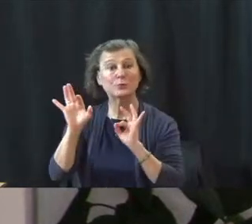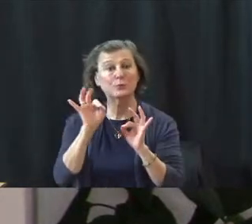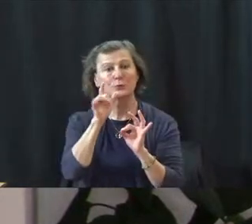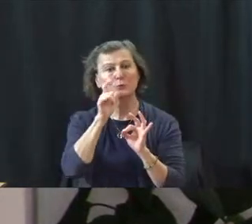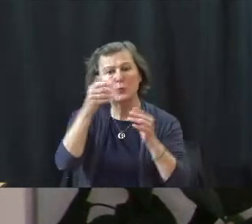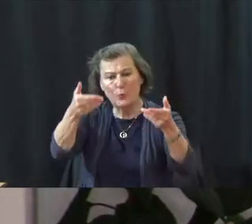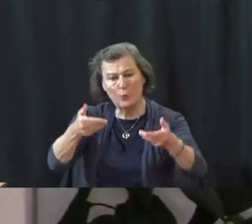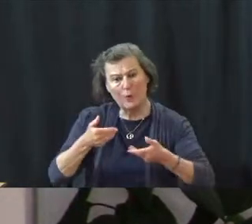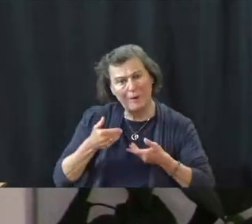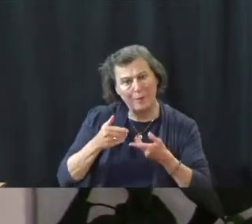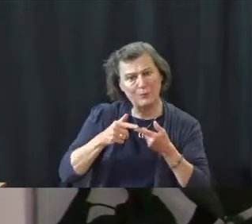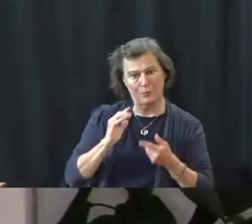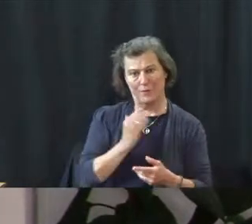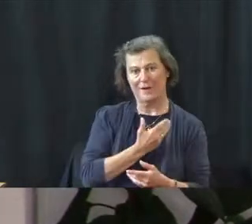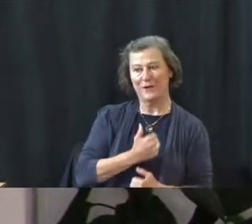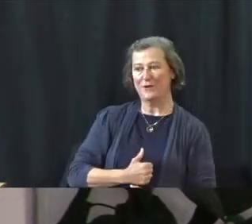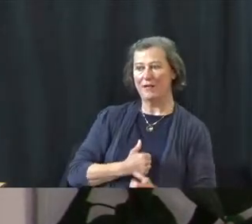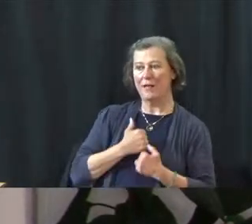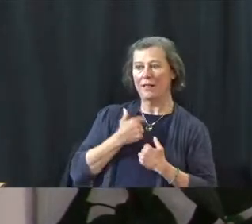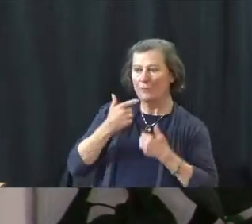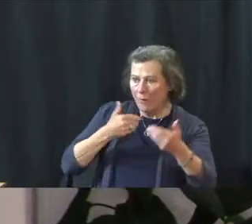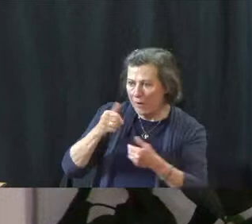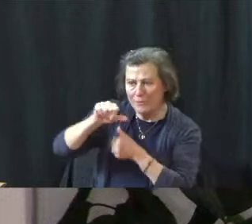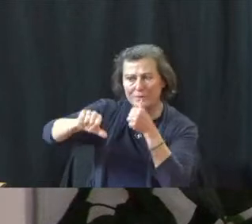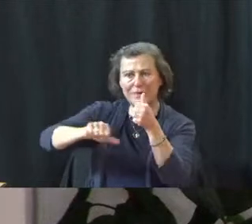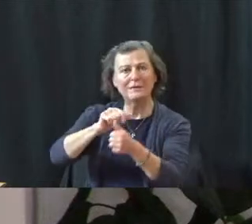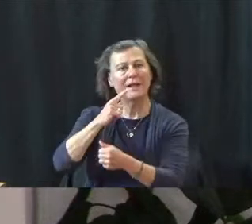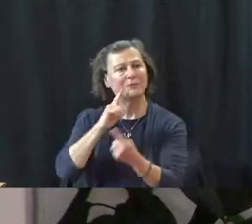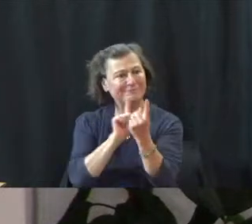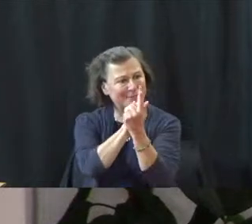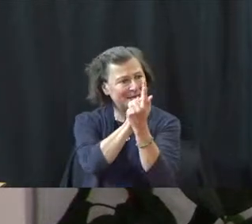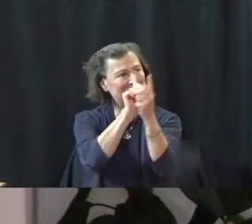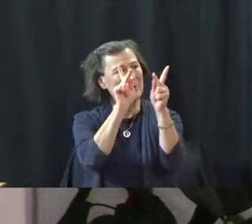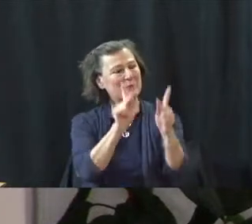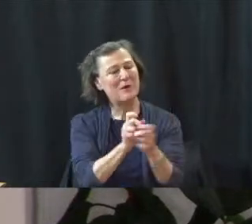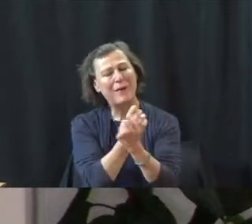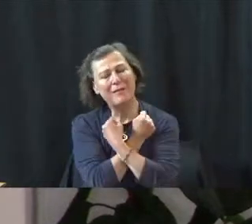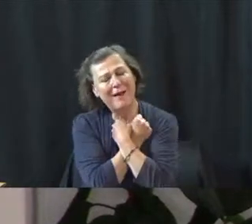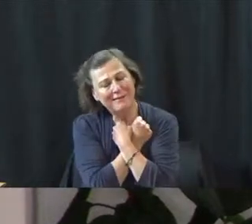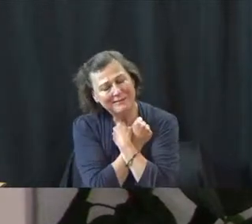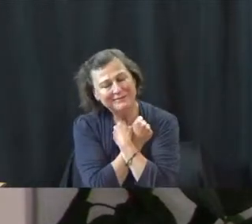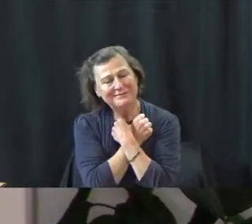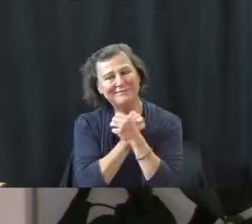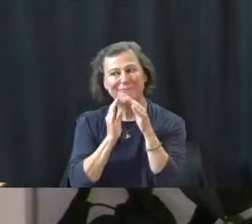So, we welcome one another when we can greet in person with hugs, and smiles, and open